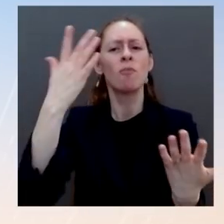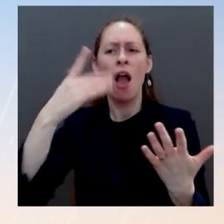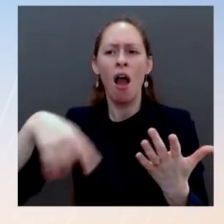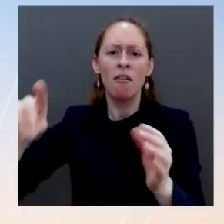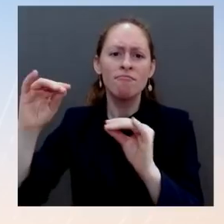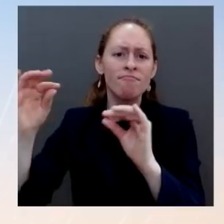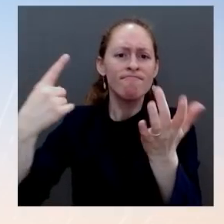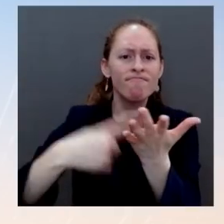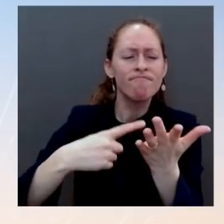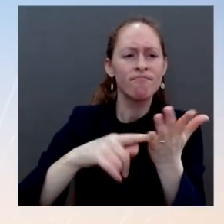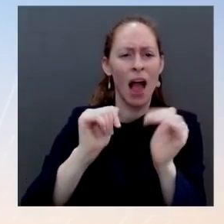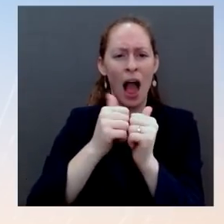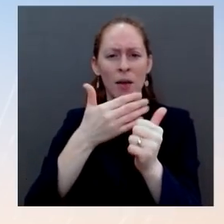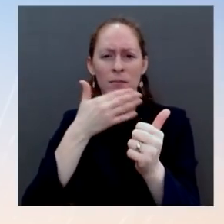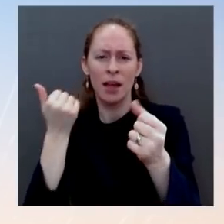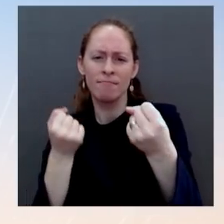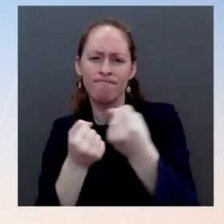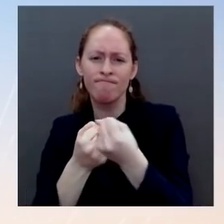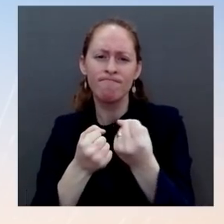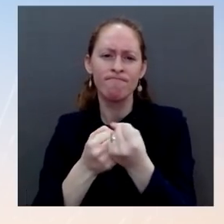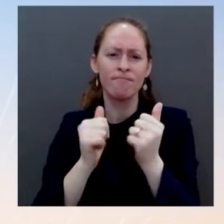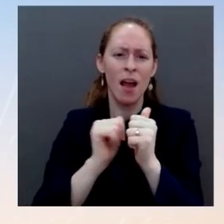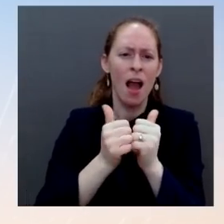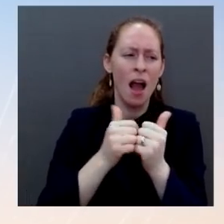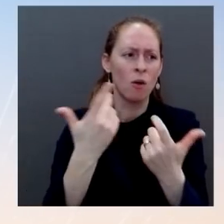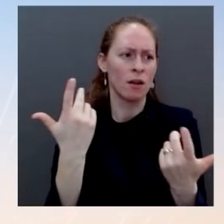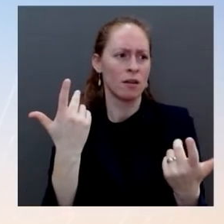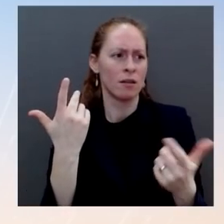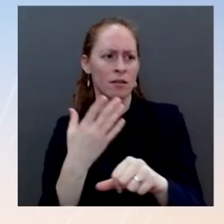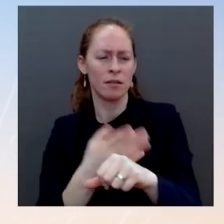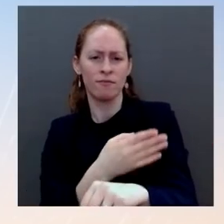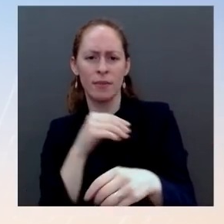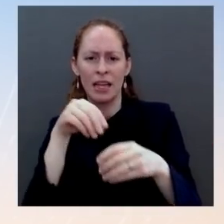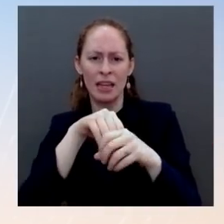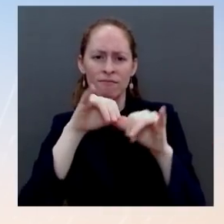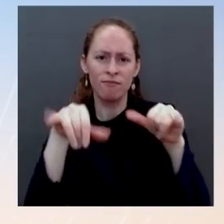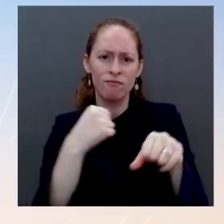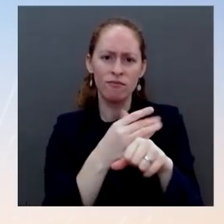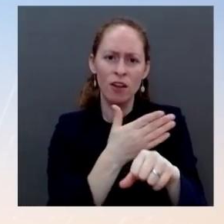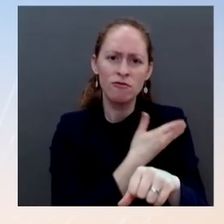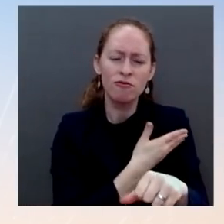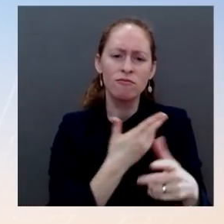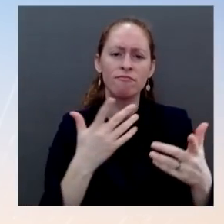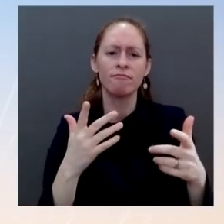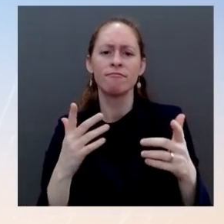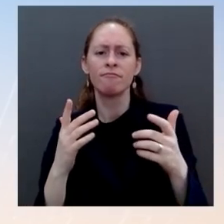A handful of Republicans will be able to do that too, but not many. And they will be able to talk about how we are fighting for,